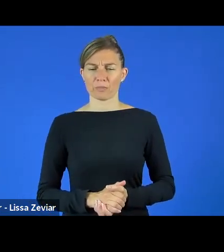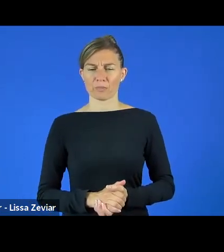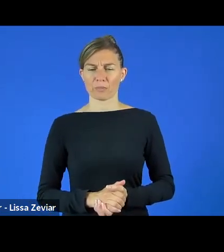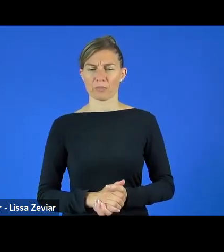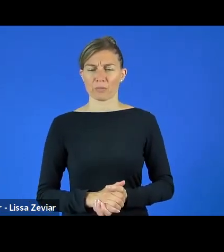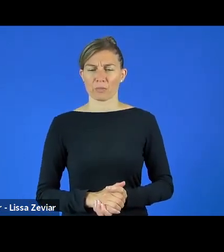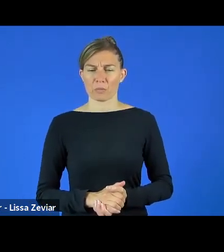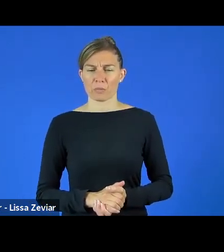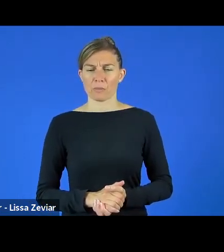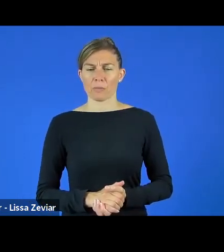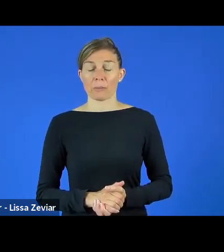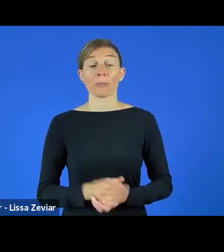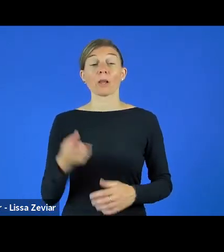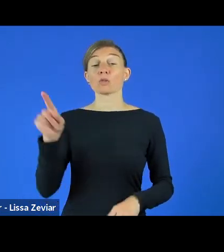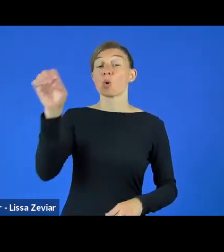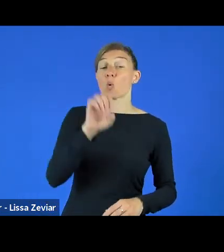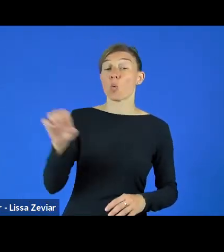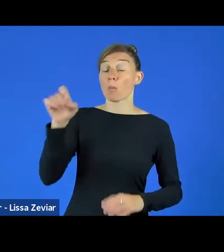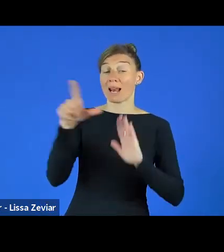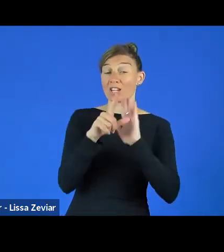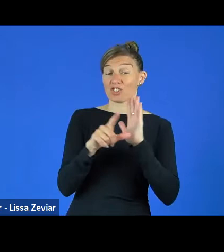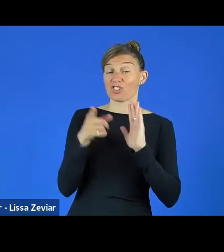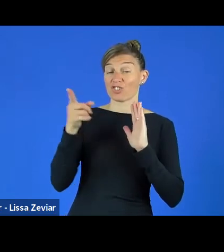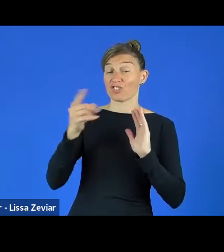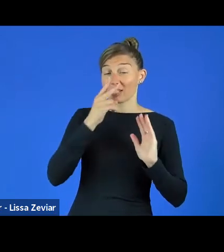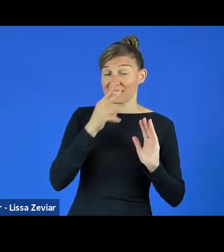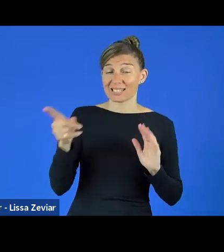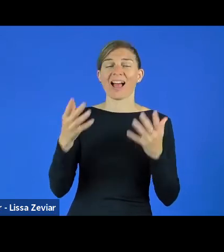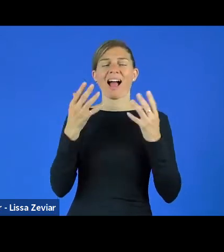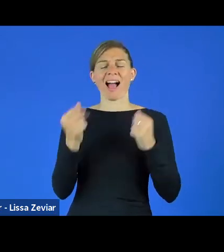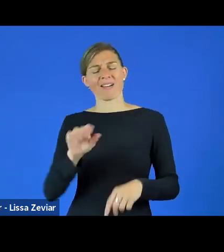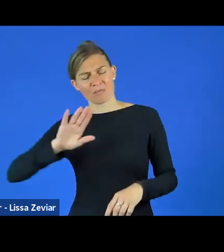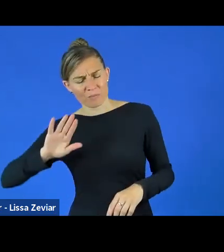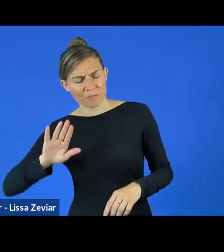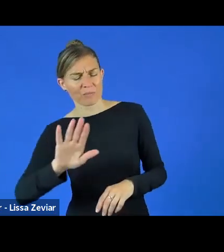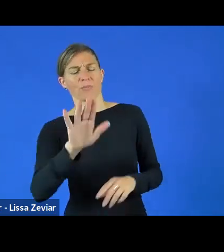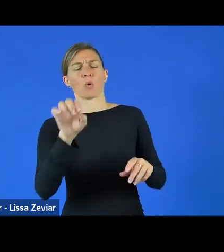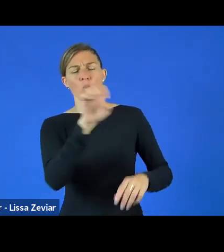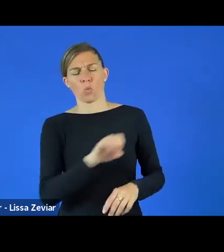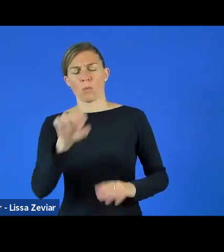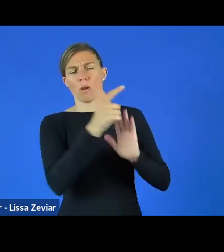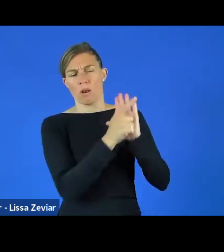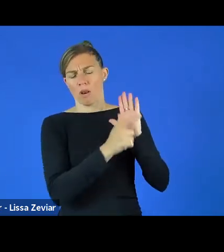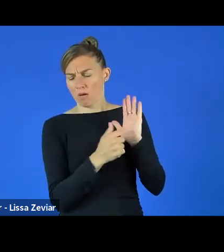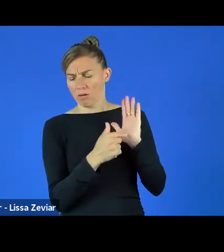through the horizontal and sectorial European laws. It is the requirement that products have to follow.